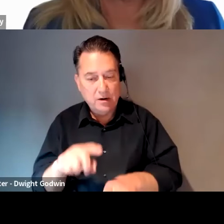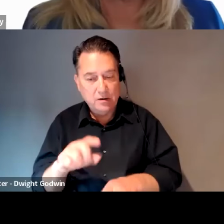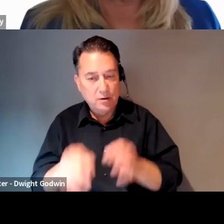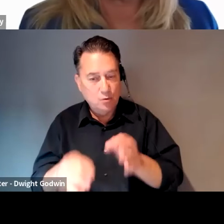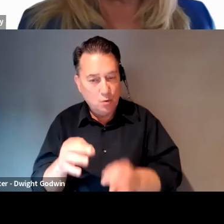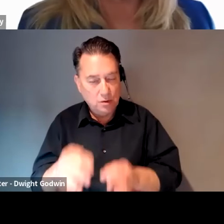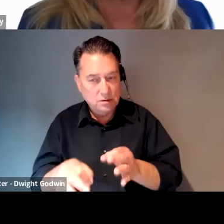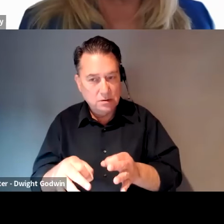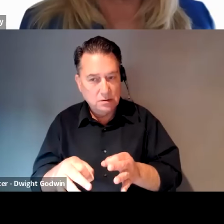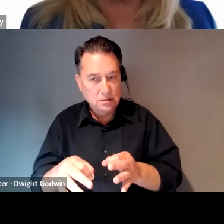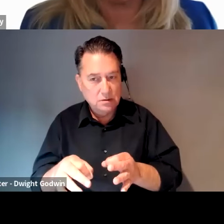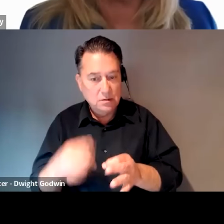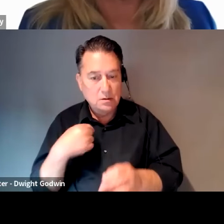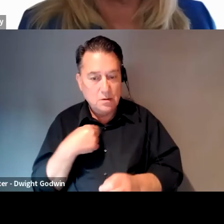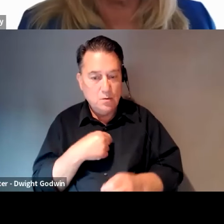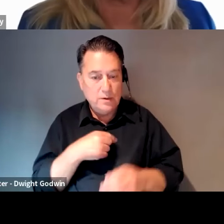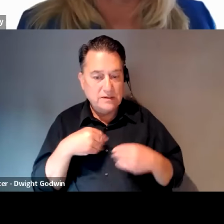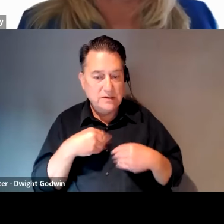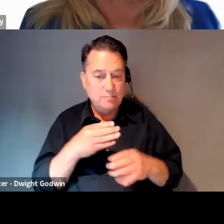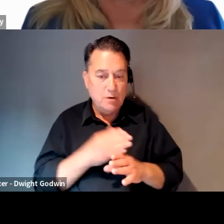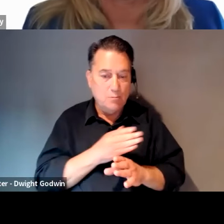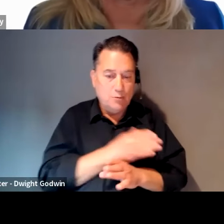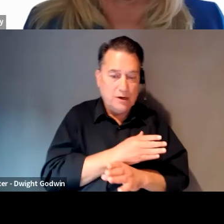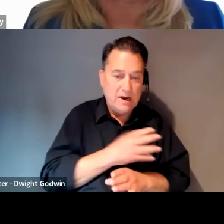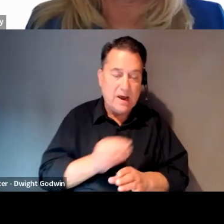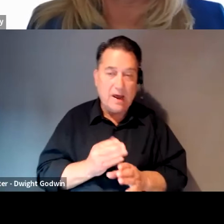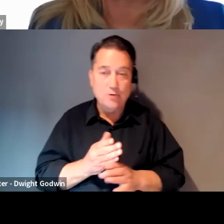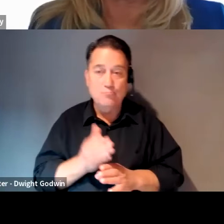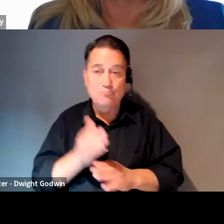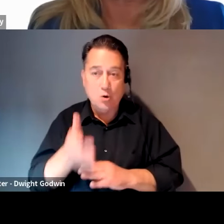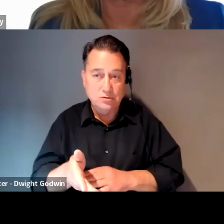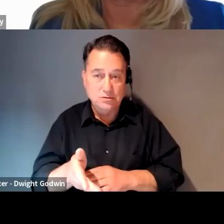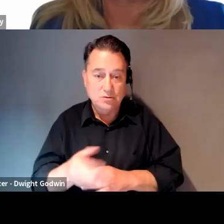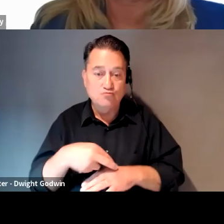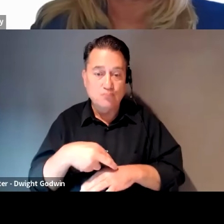being that we accept pre and post referrals from DPSS.